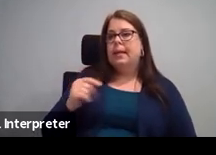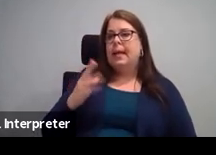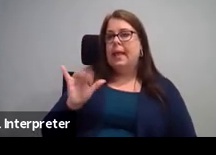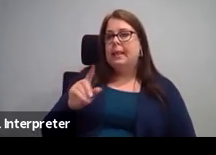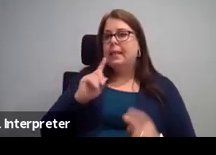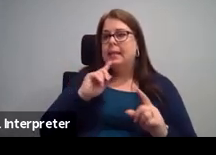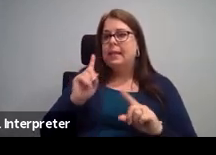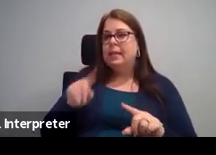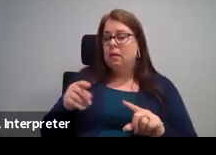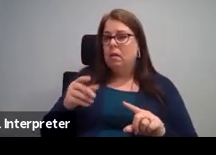Cathy Reznicek: I'm sorry, go ahead.